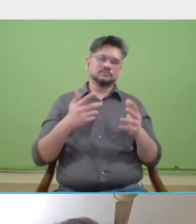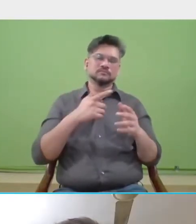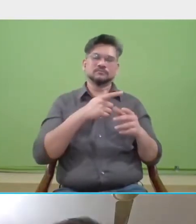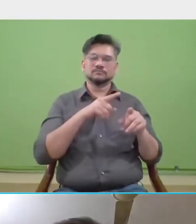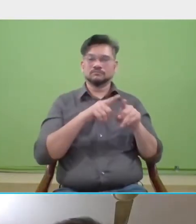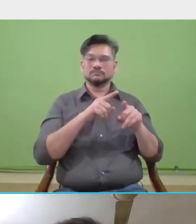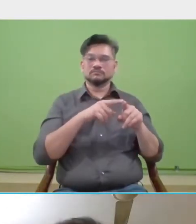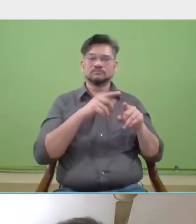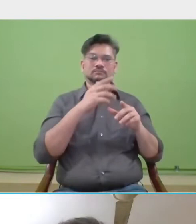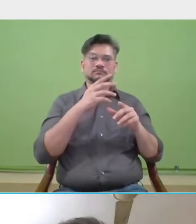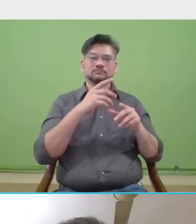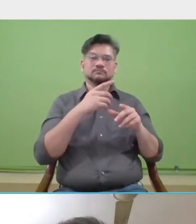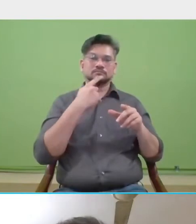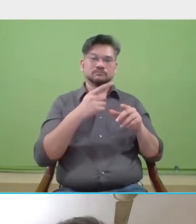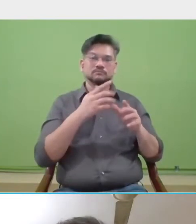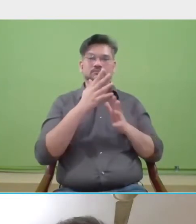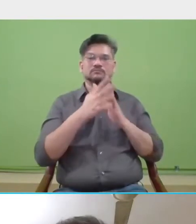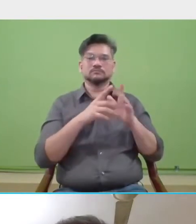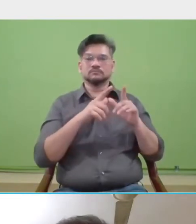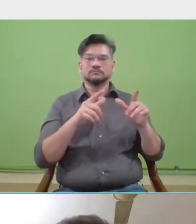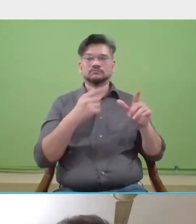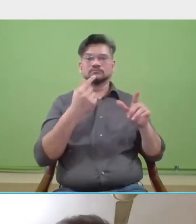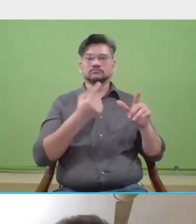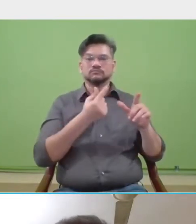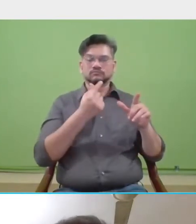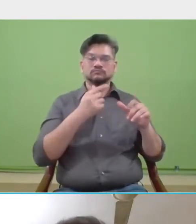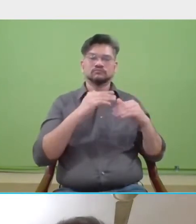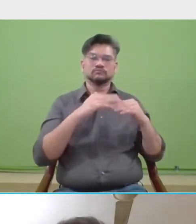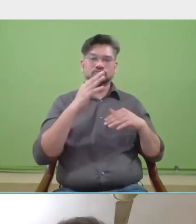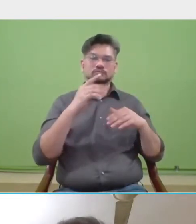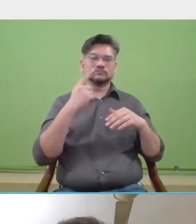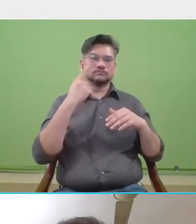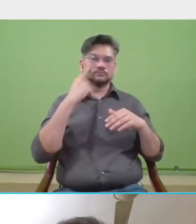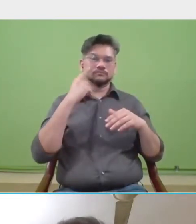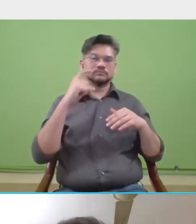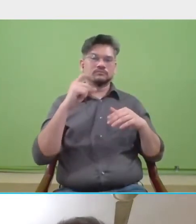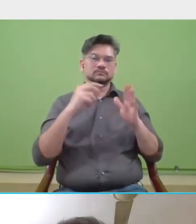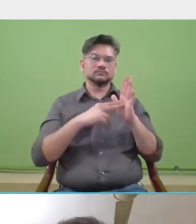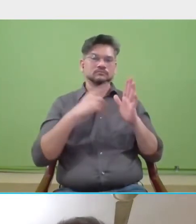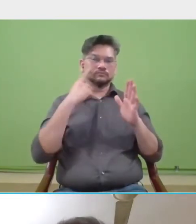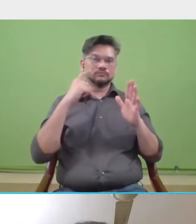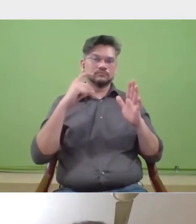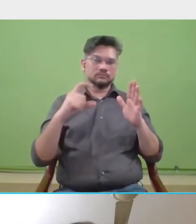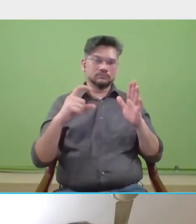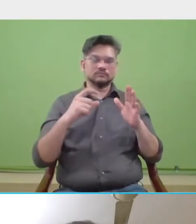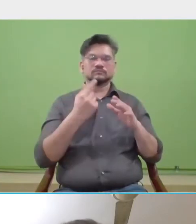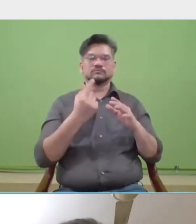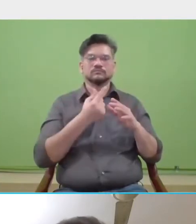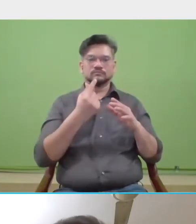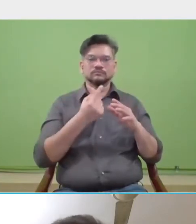sign language uses something which is more iconic you know so basically the common understanding of